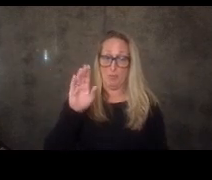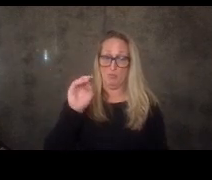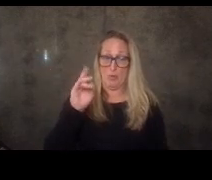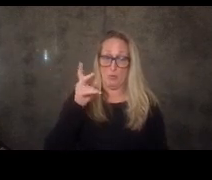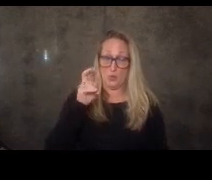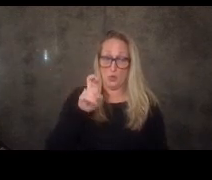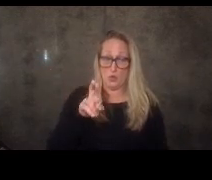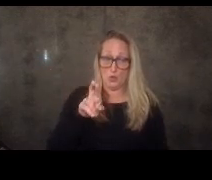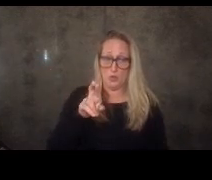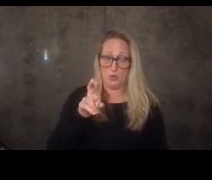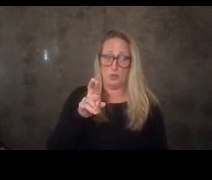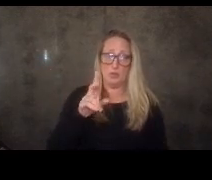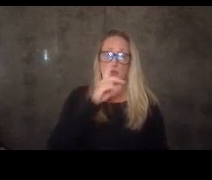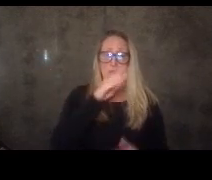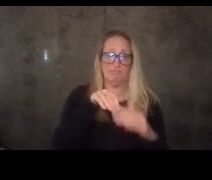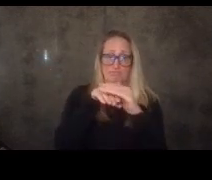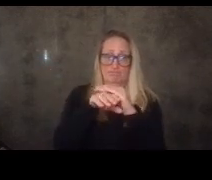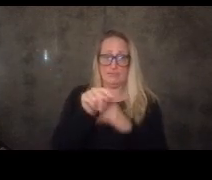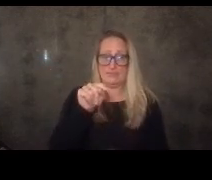To get to teams in my demo account.